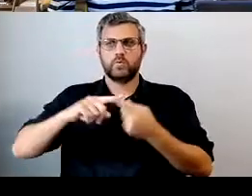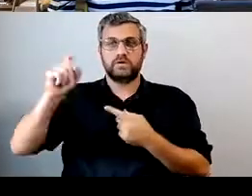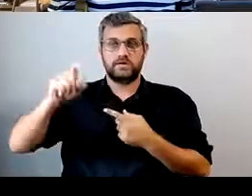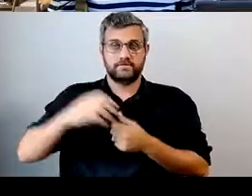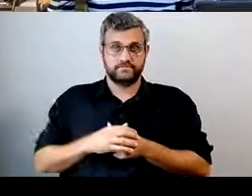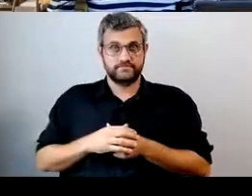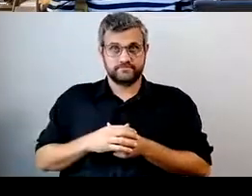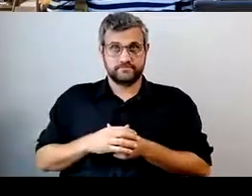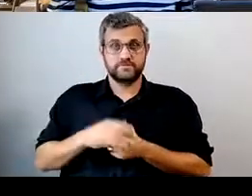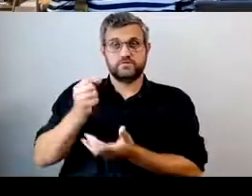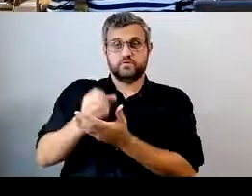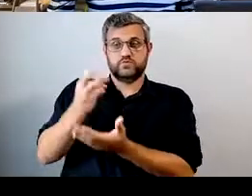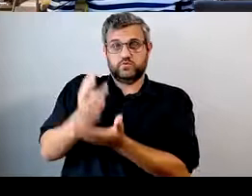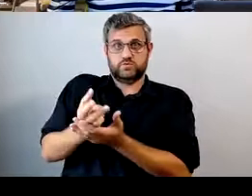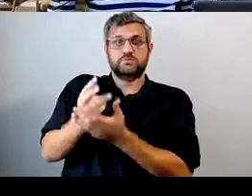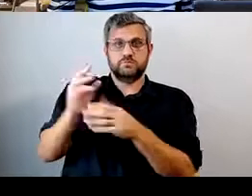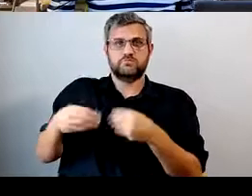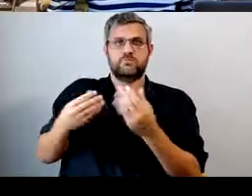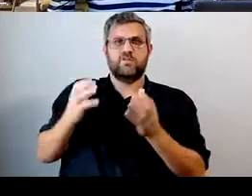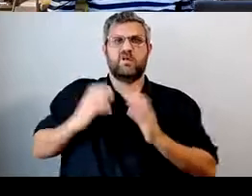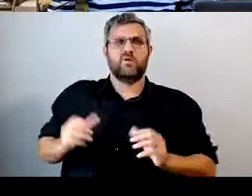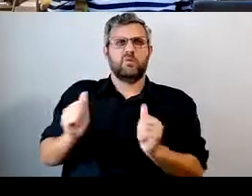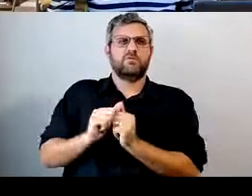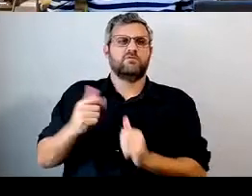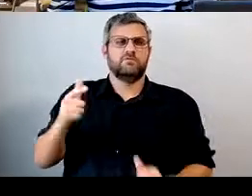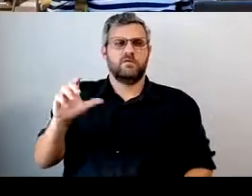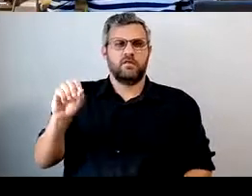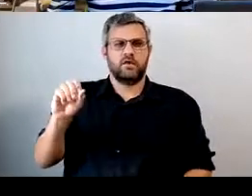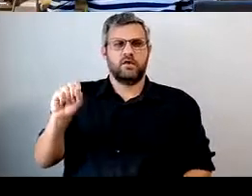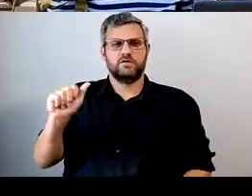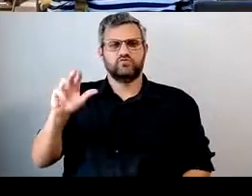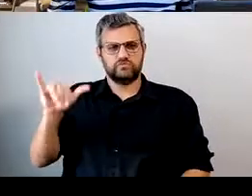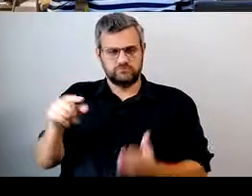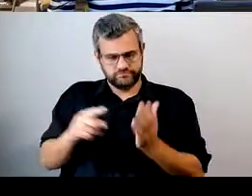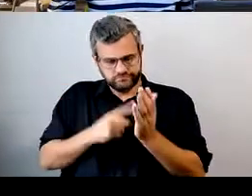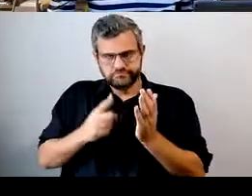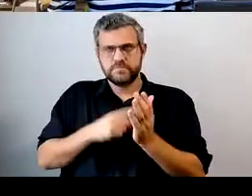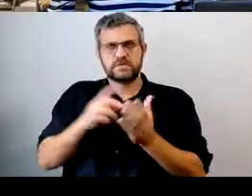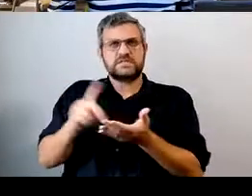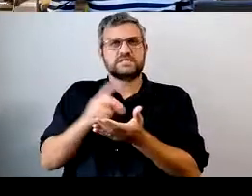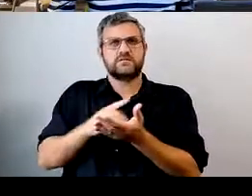Social workers can consider providing clients with a glossary or a dictionary of common terms and concepts, which may be helpful.